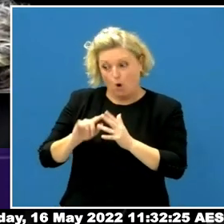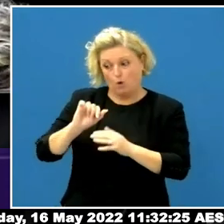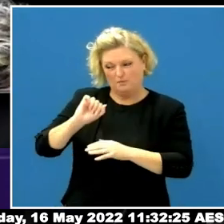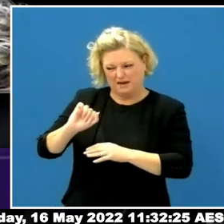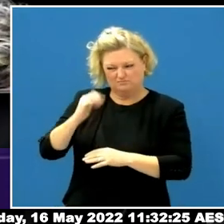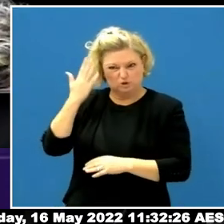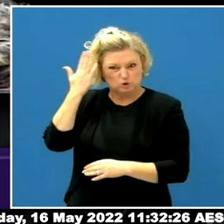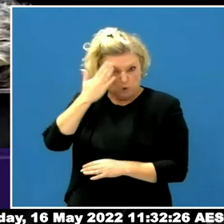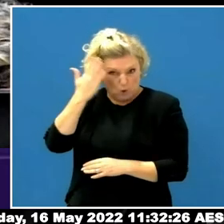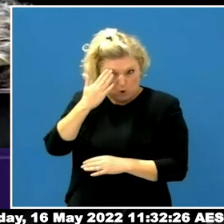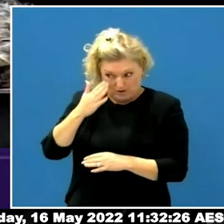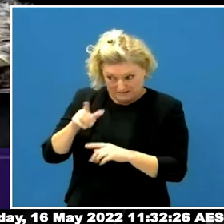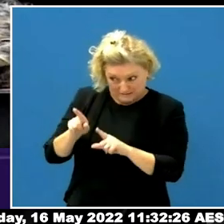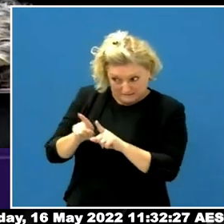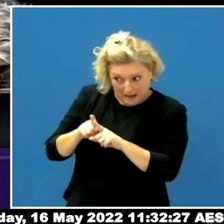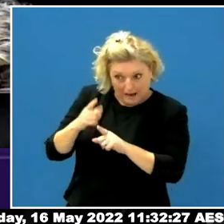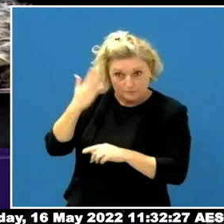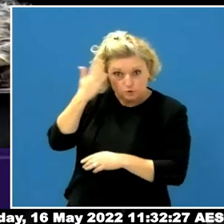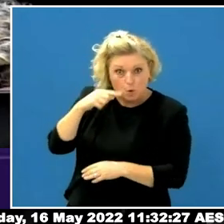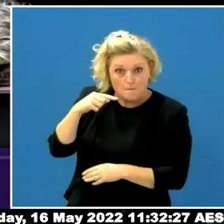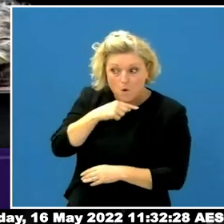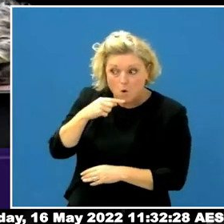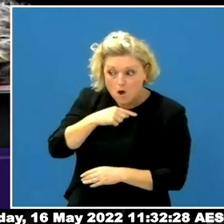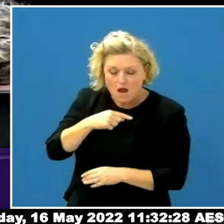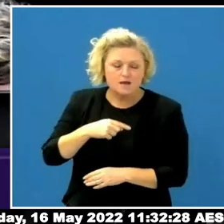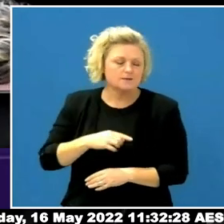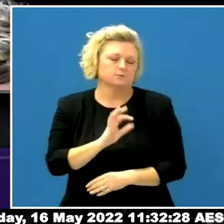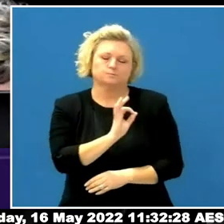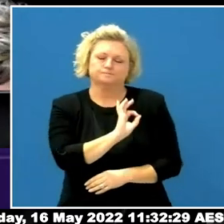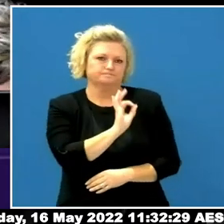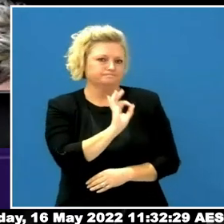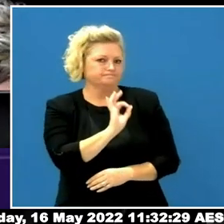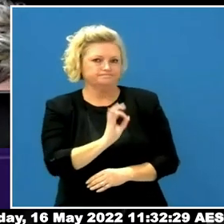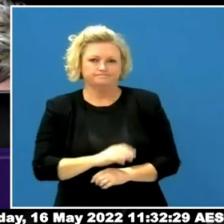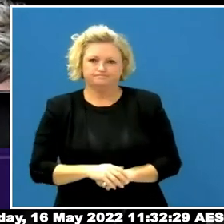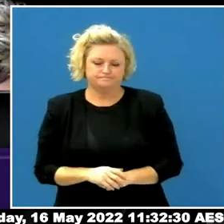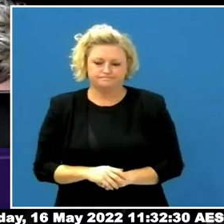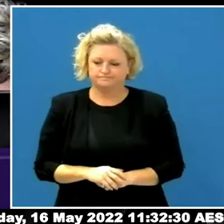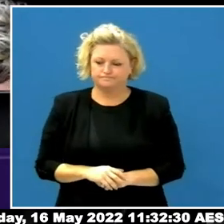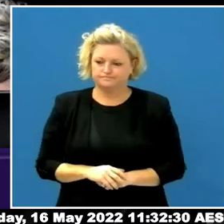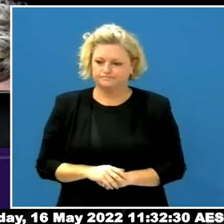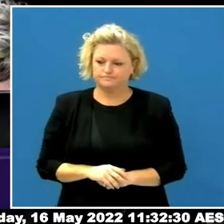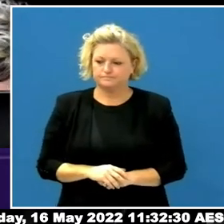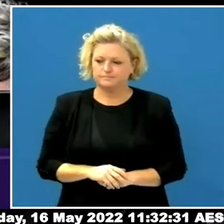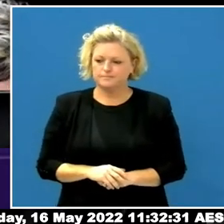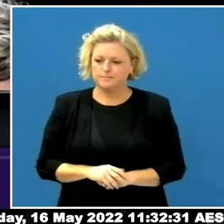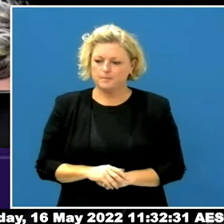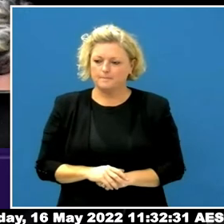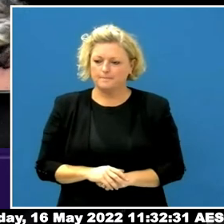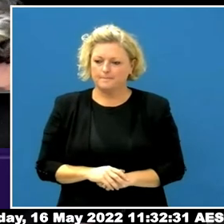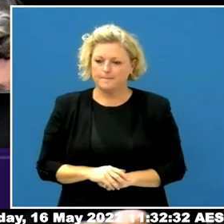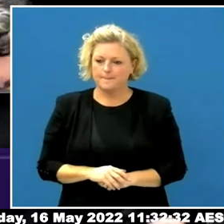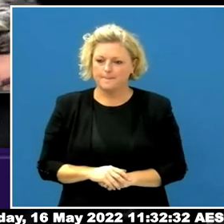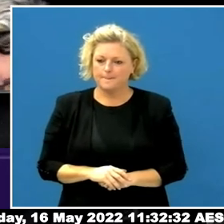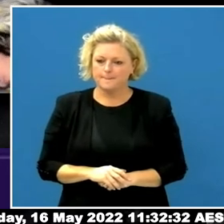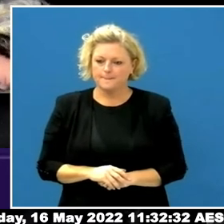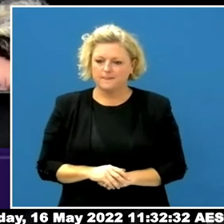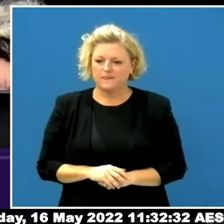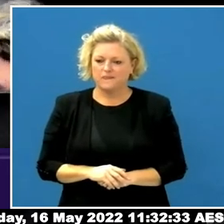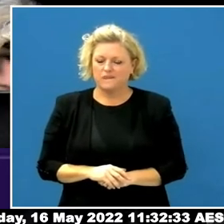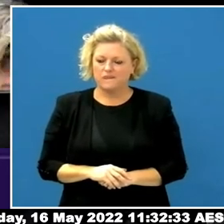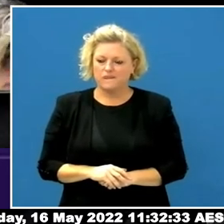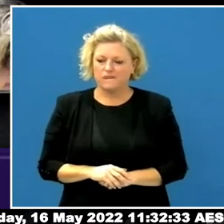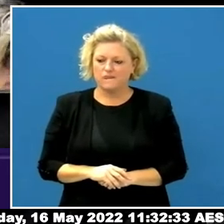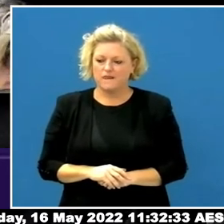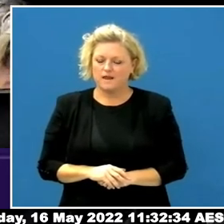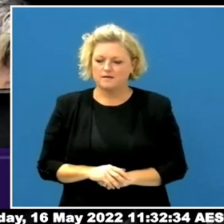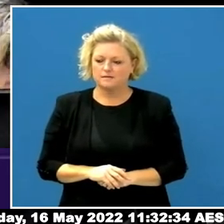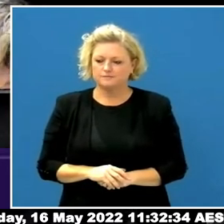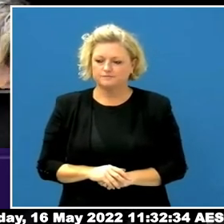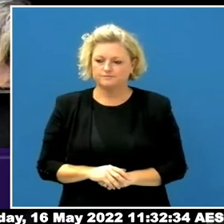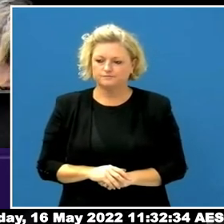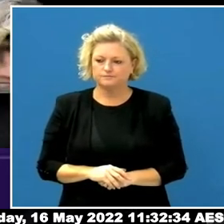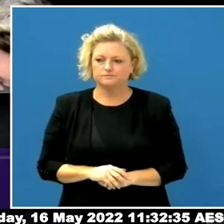Alright. In terms of Jason's schooling, I think